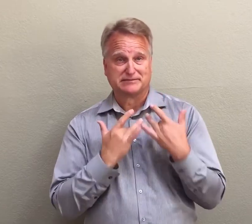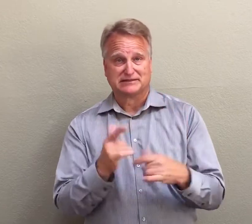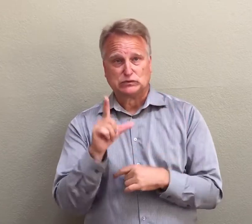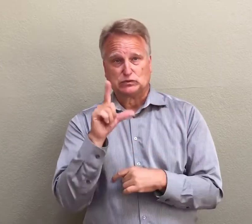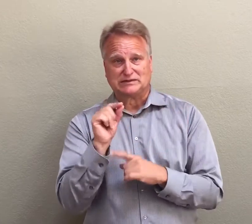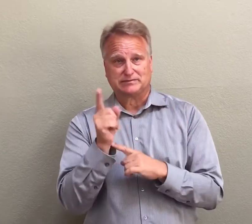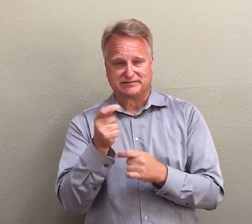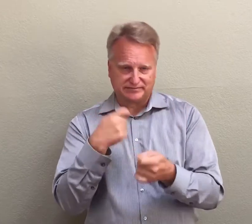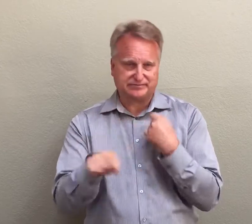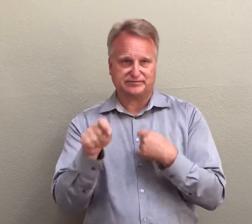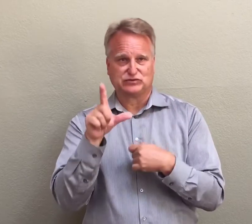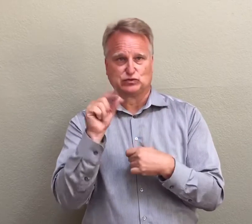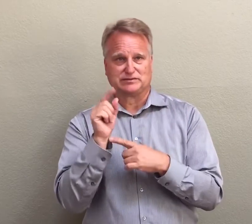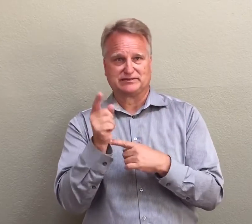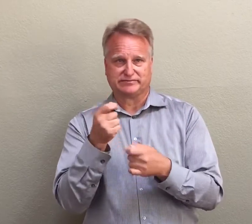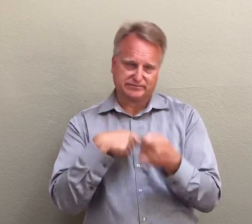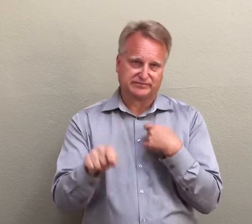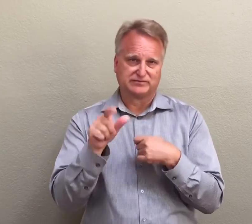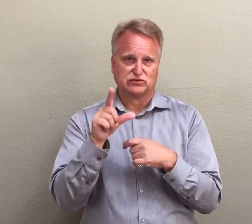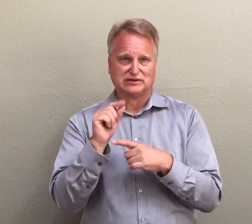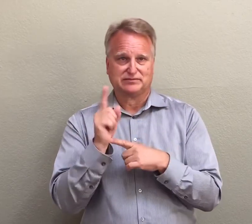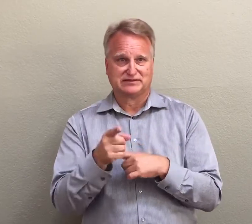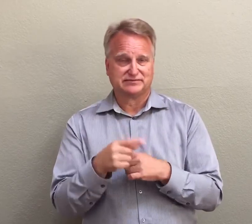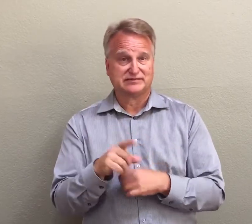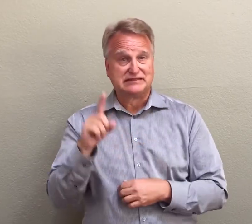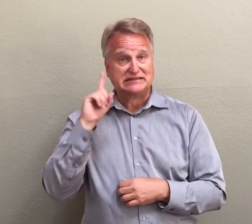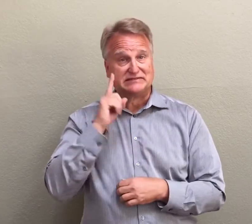where the twenty-minute switch has become the standard. This practice is not responsive to the needs of Deaf people